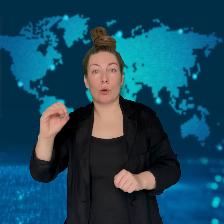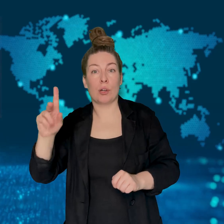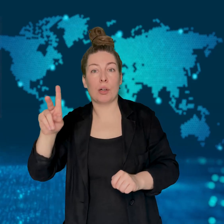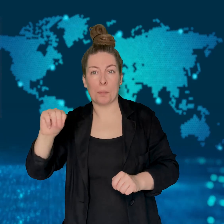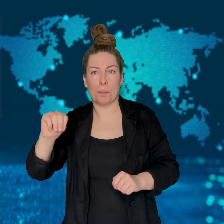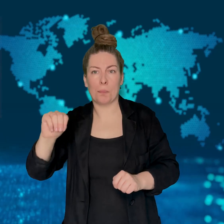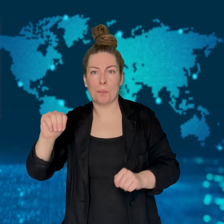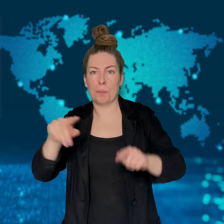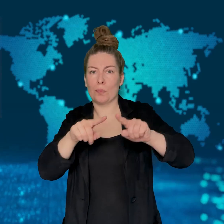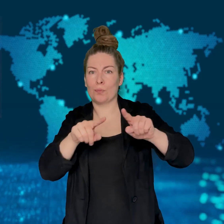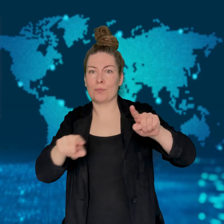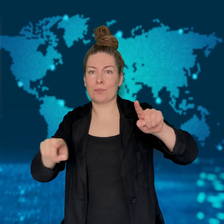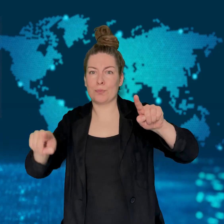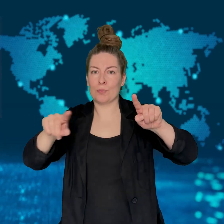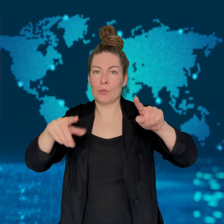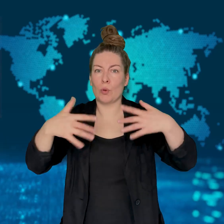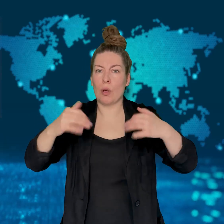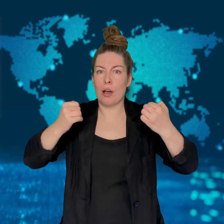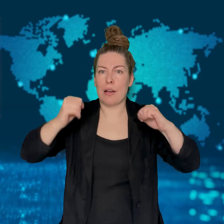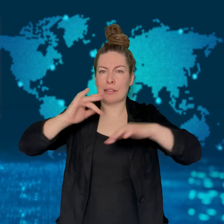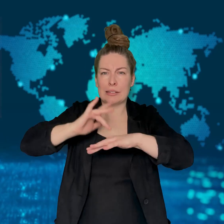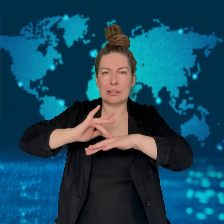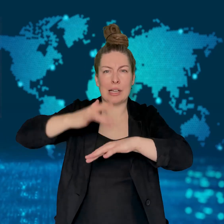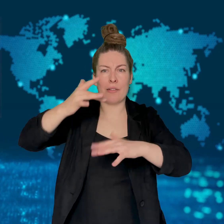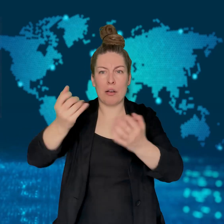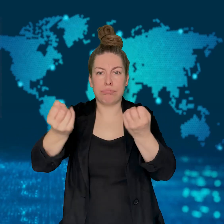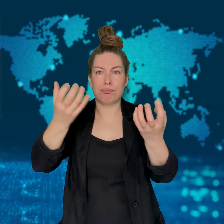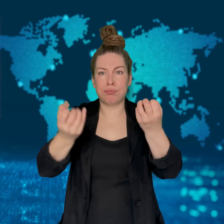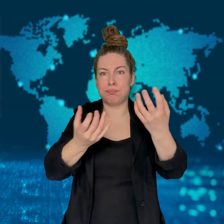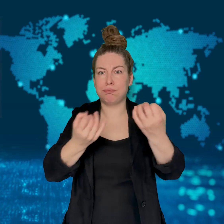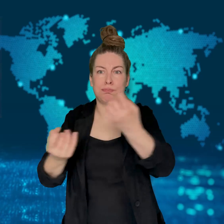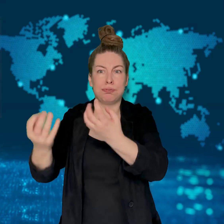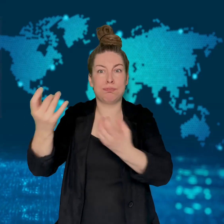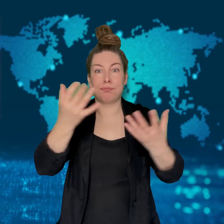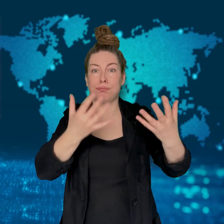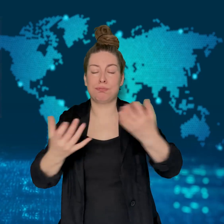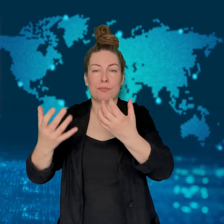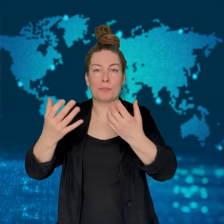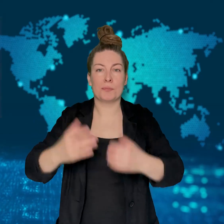more susceptible to volcanic activity.